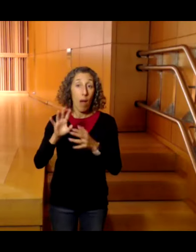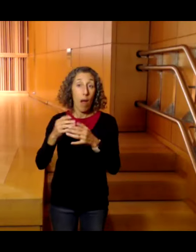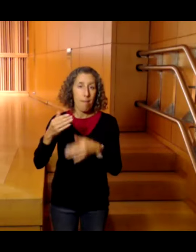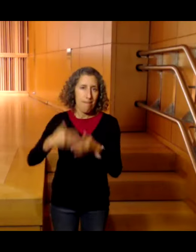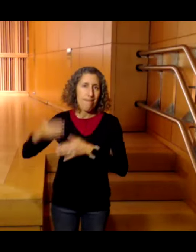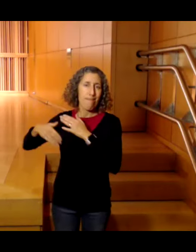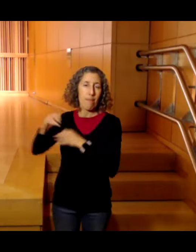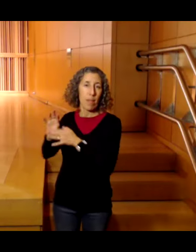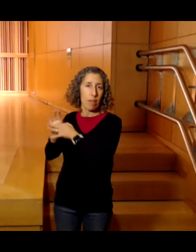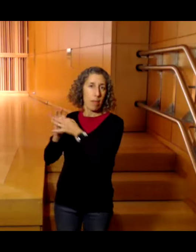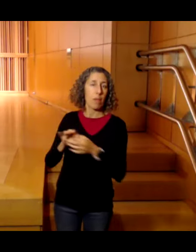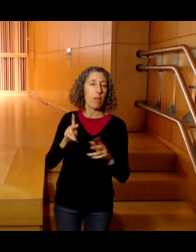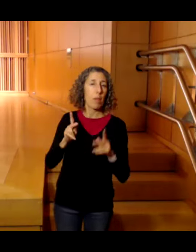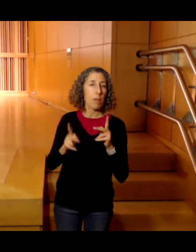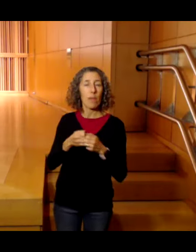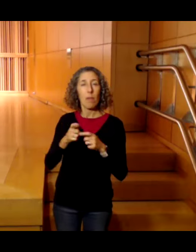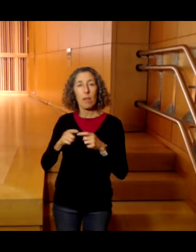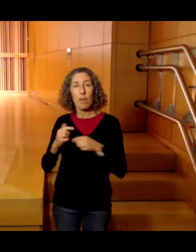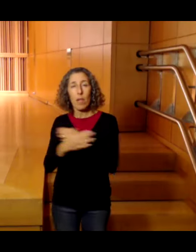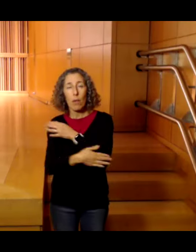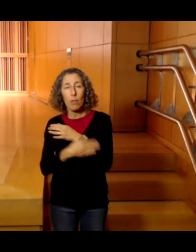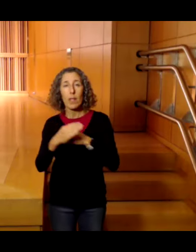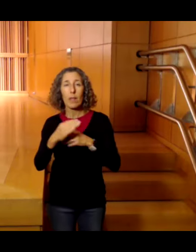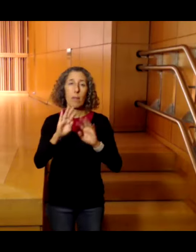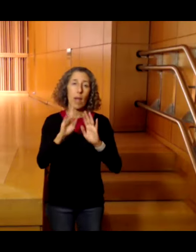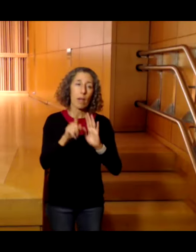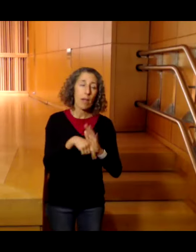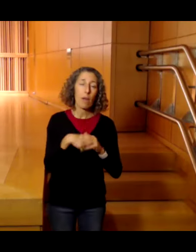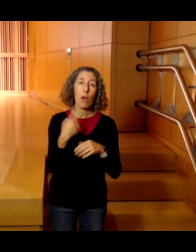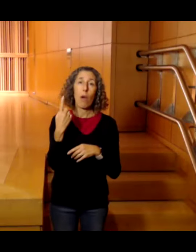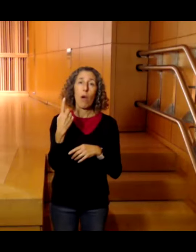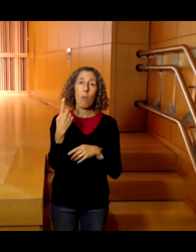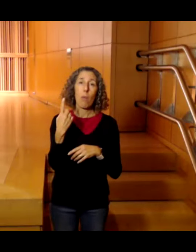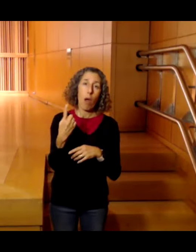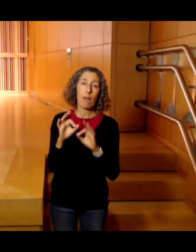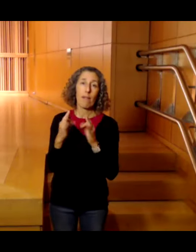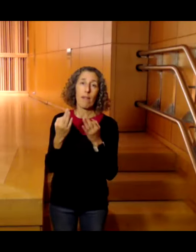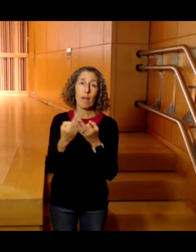No bother. We are all one family. It is to use in all of you, that I offer my fidelity.